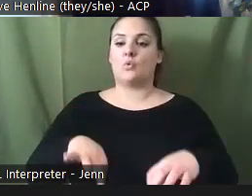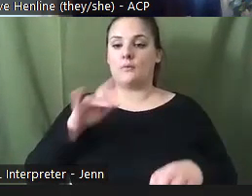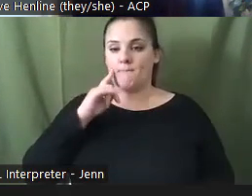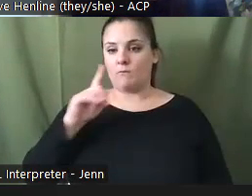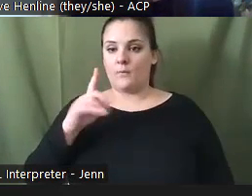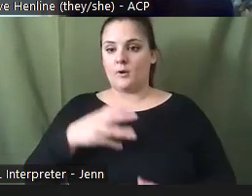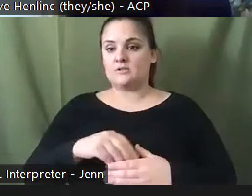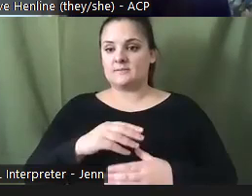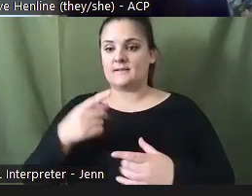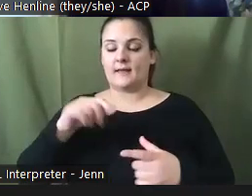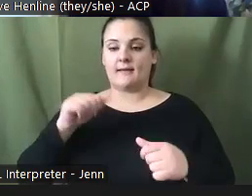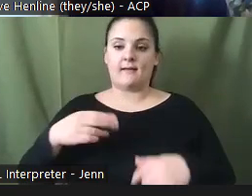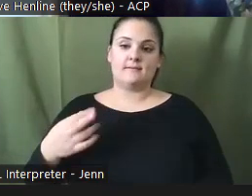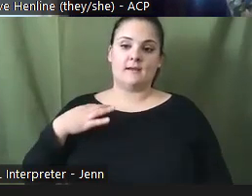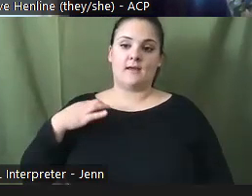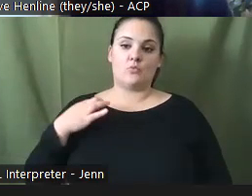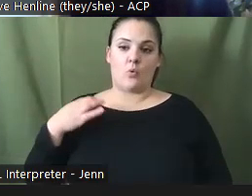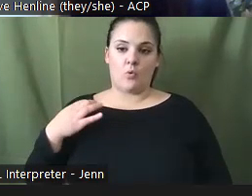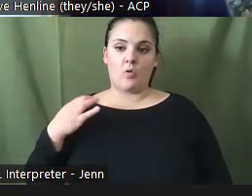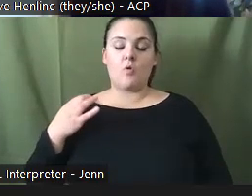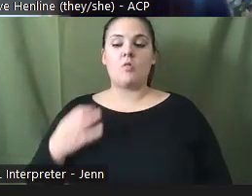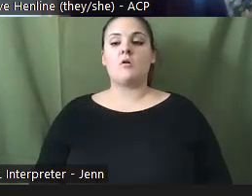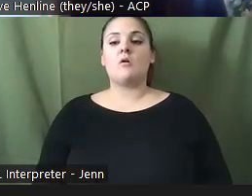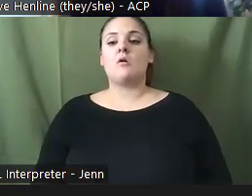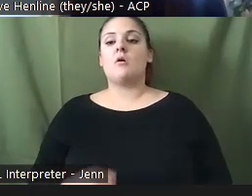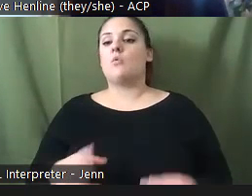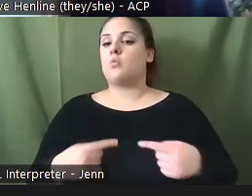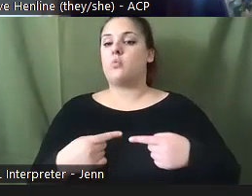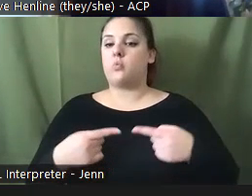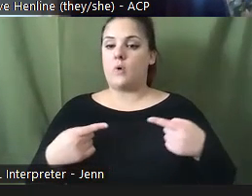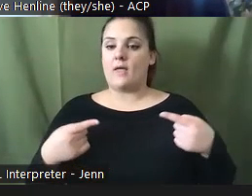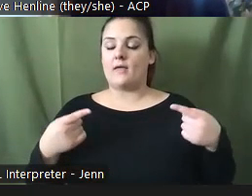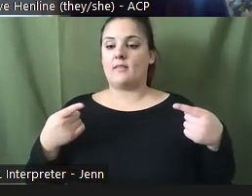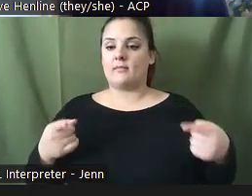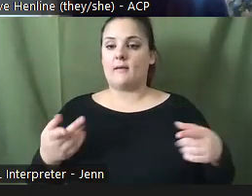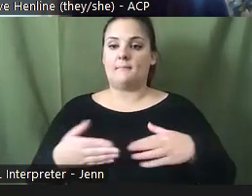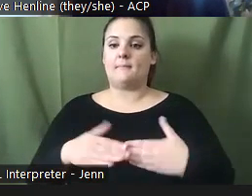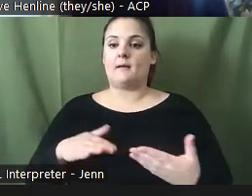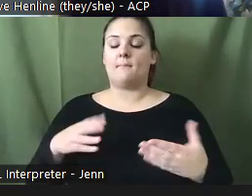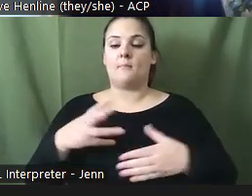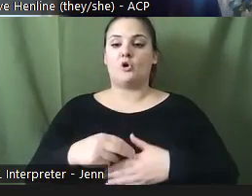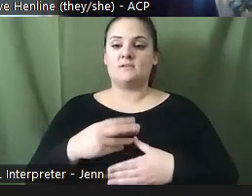enroll as an ACP voter, once they're a program participant. It's part of the welcome